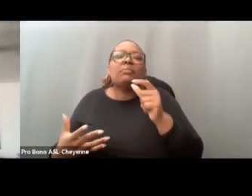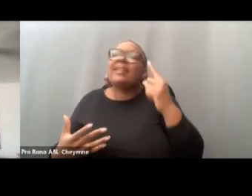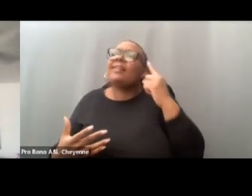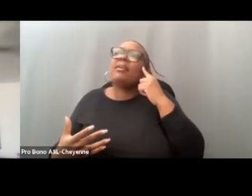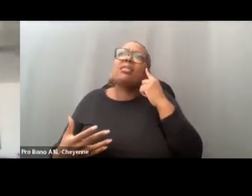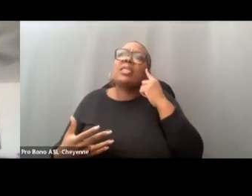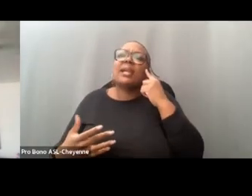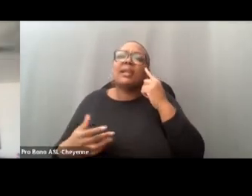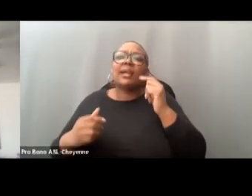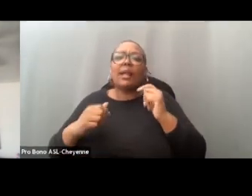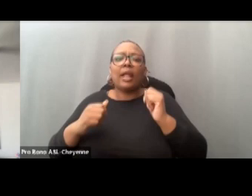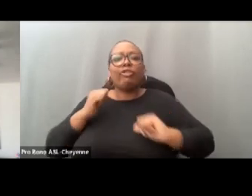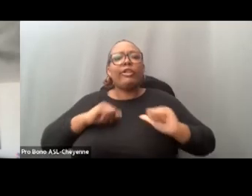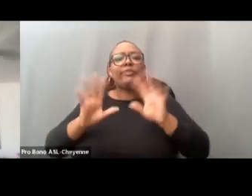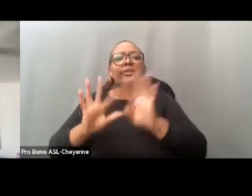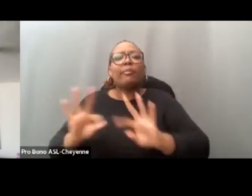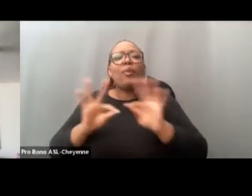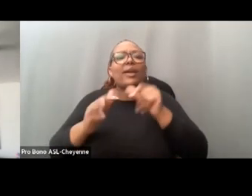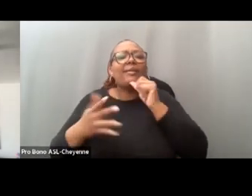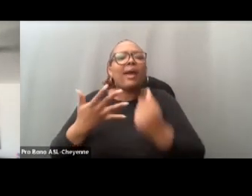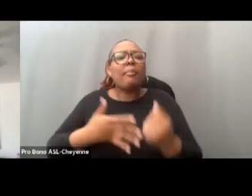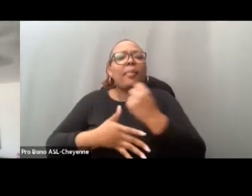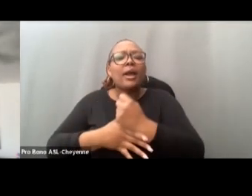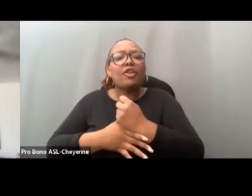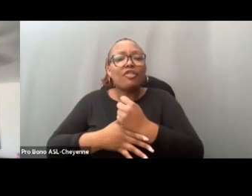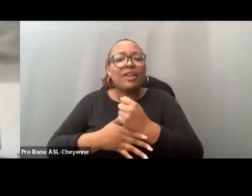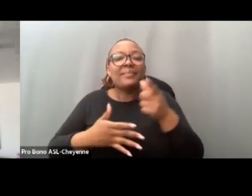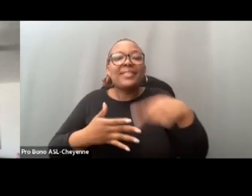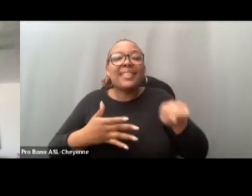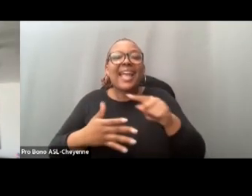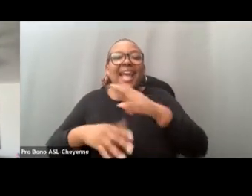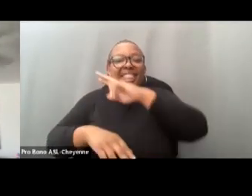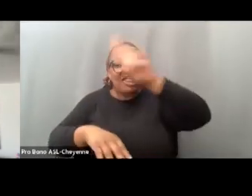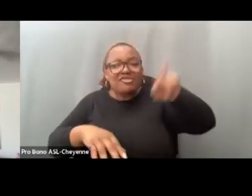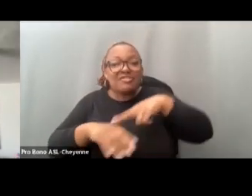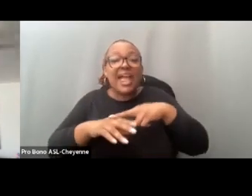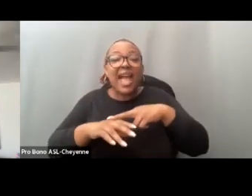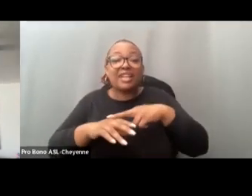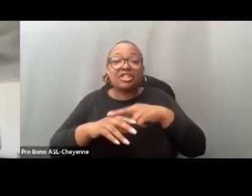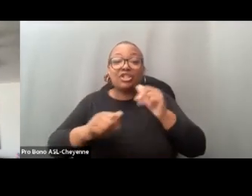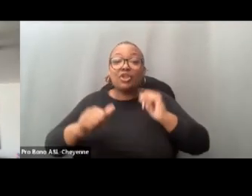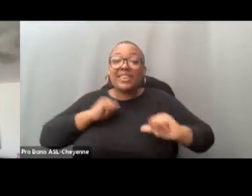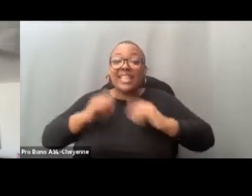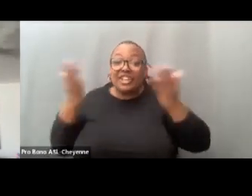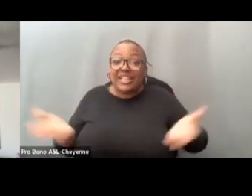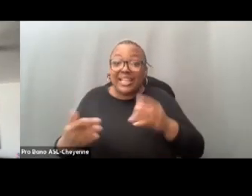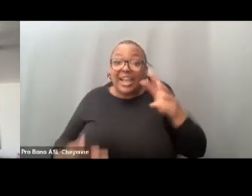theater was important. They had their national theater in Washington, DC,